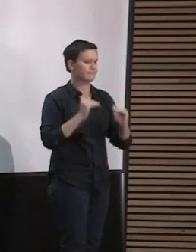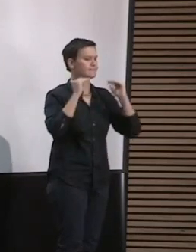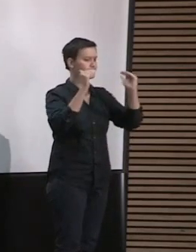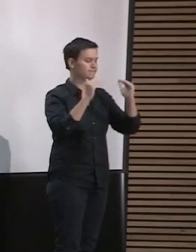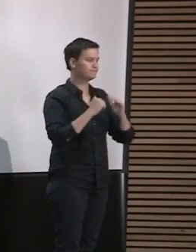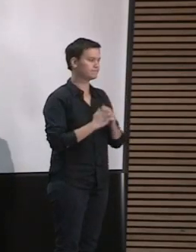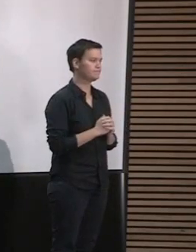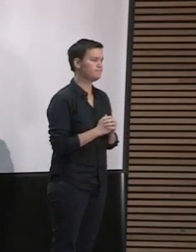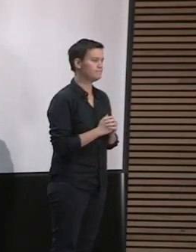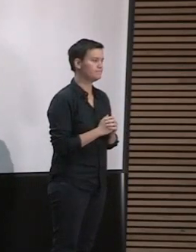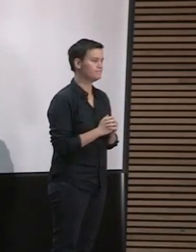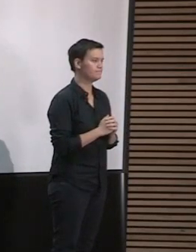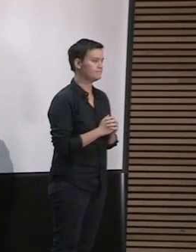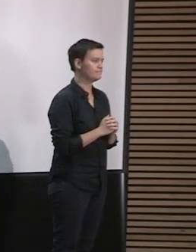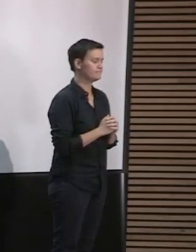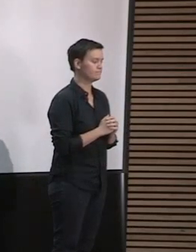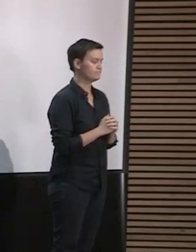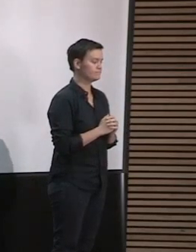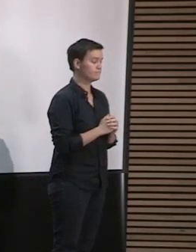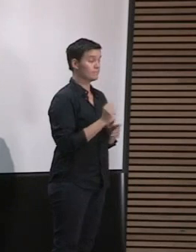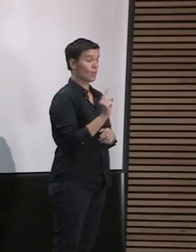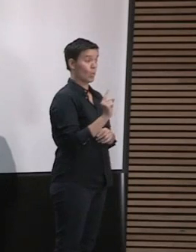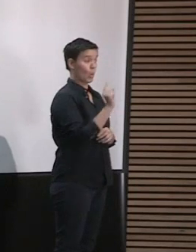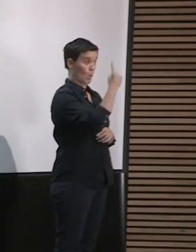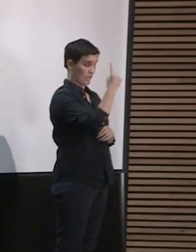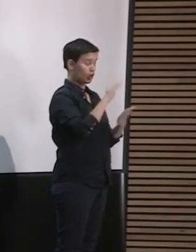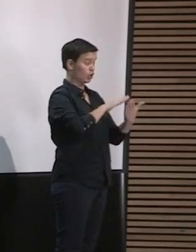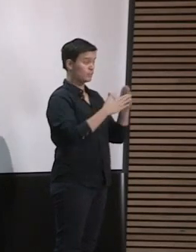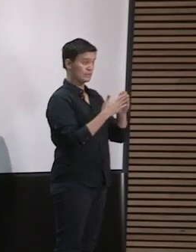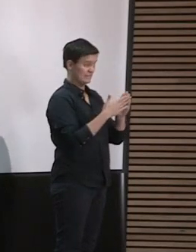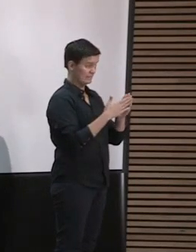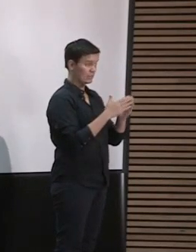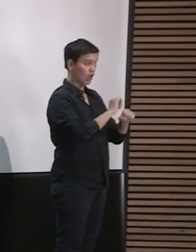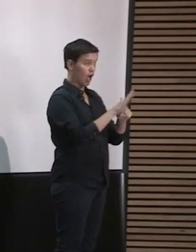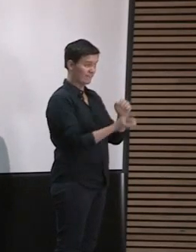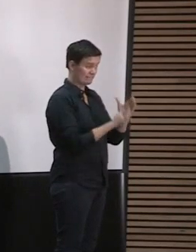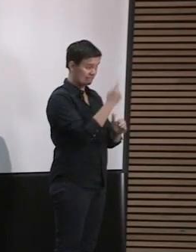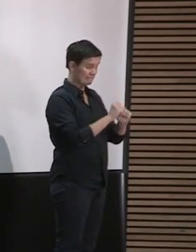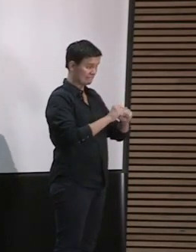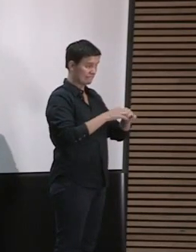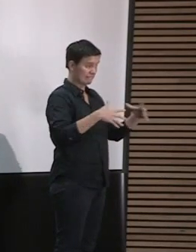procedures. While the current community cluster has not been